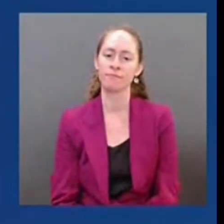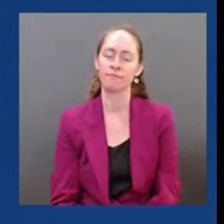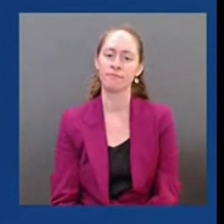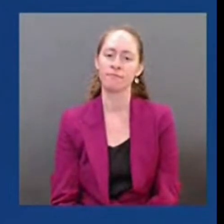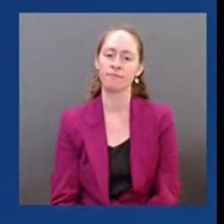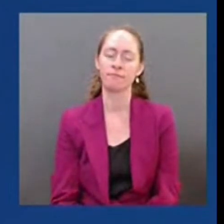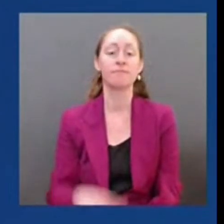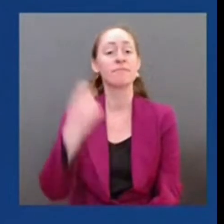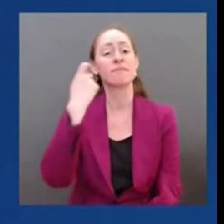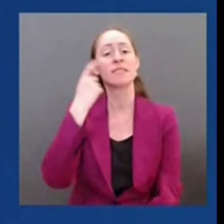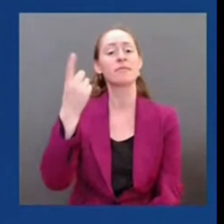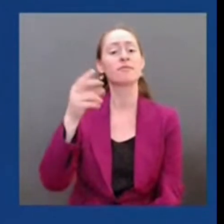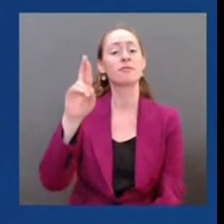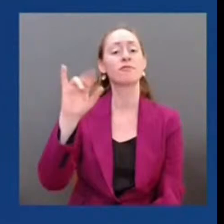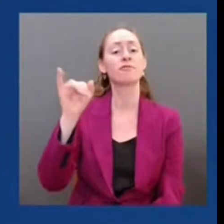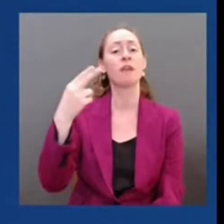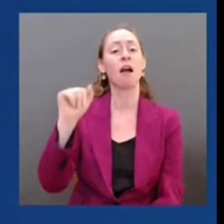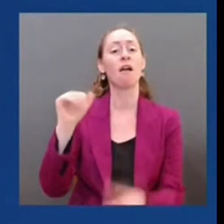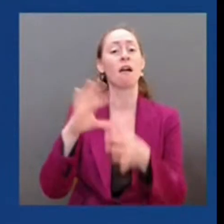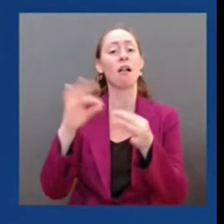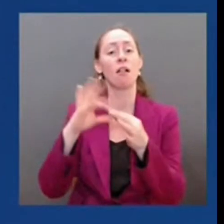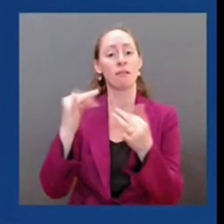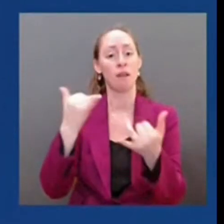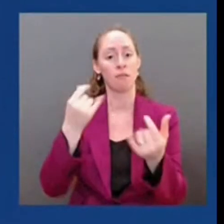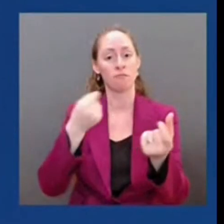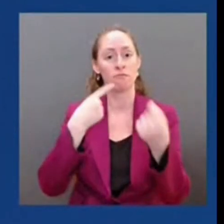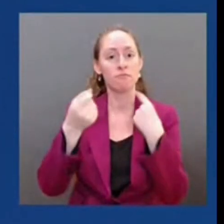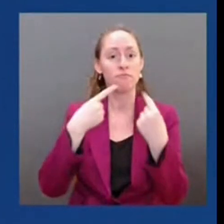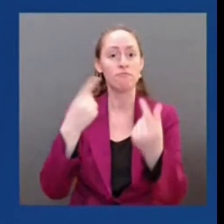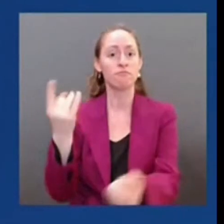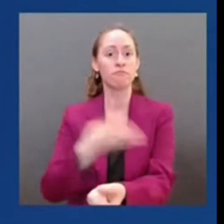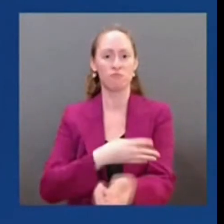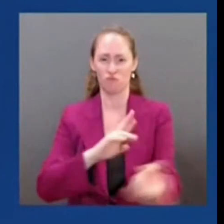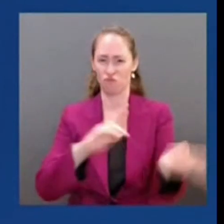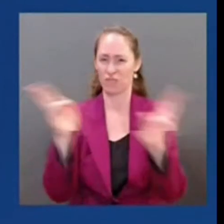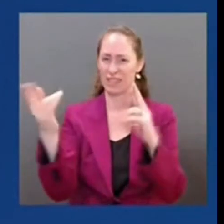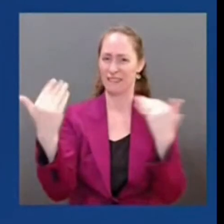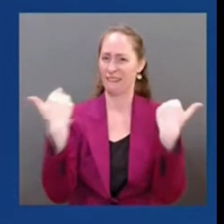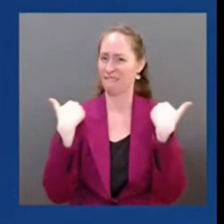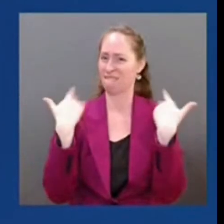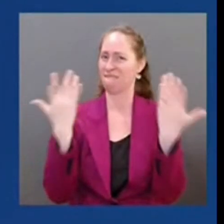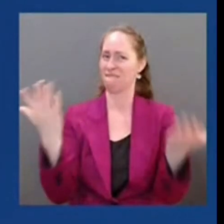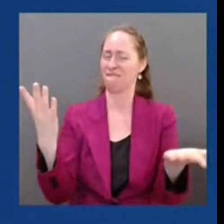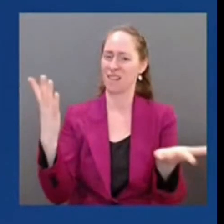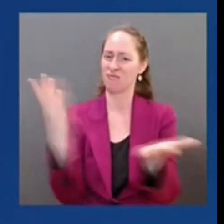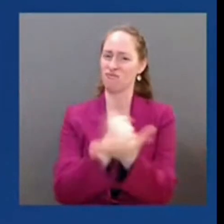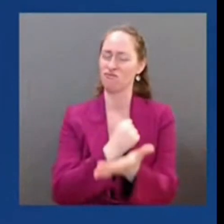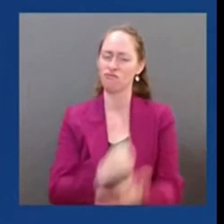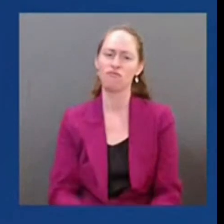MITIGATIONS. NOW, AGAIN, AS DR. JHA HAD MENTIONED, TREATMENTS FOR COVID-